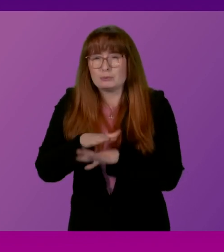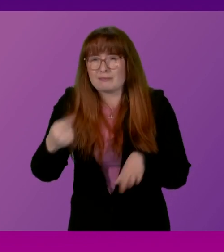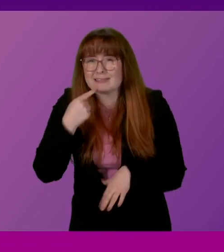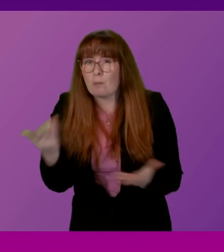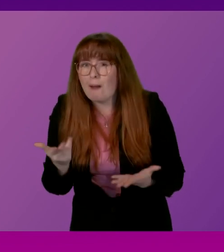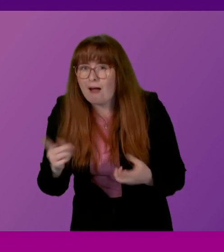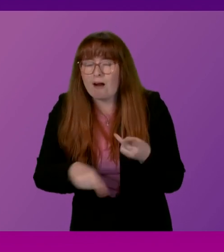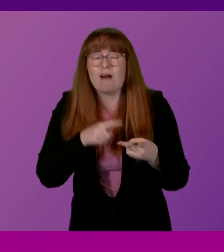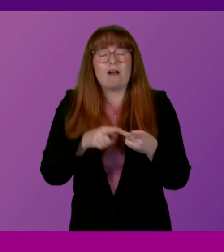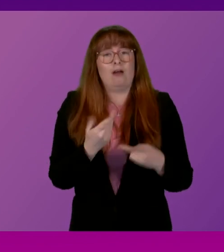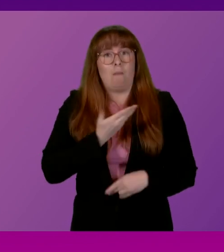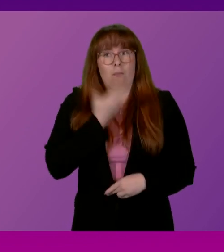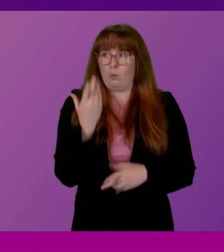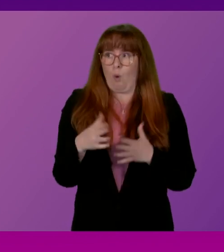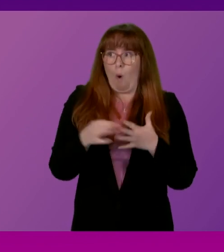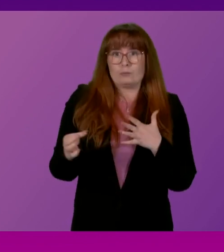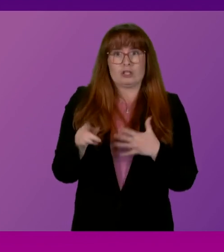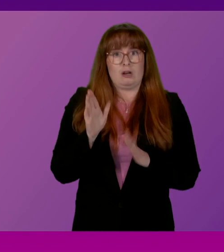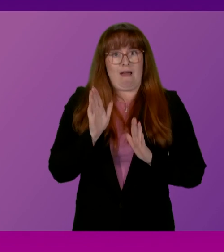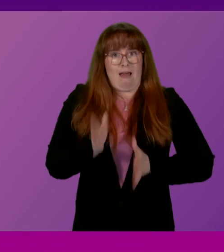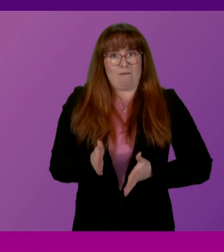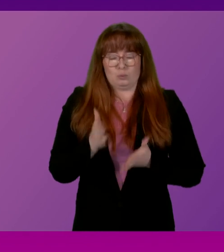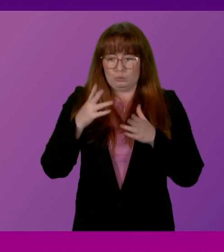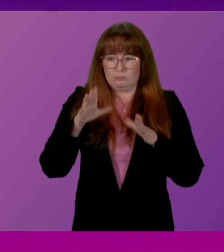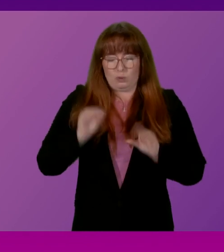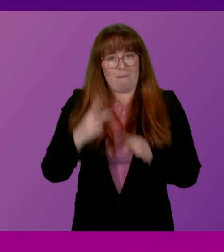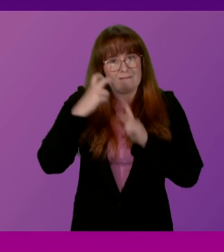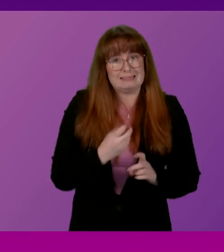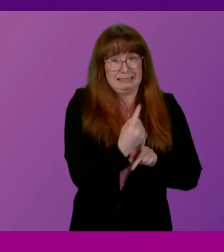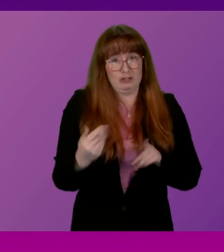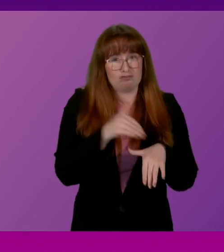He is leaving it with no option but to stop investigating every crime, but he will not say which crimes.